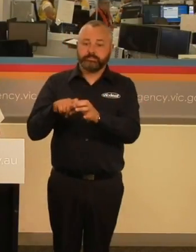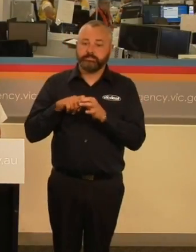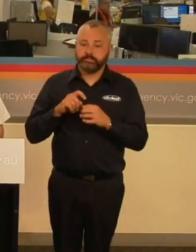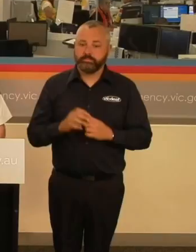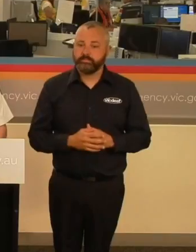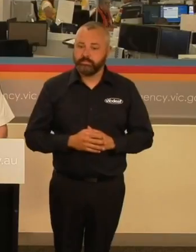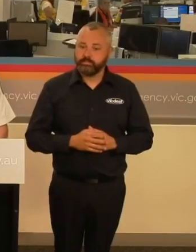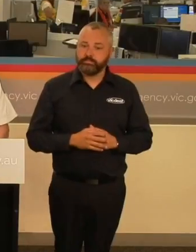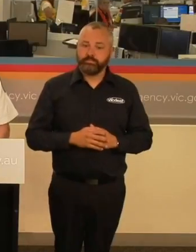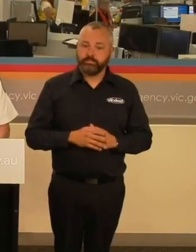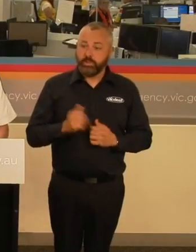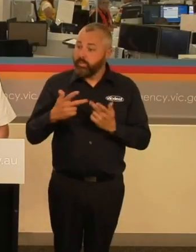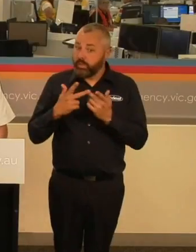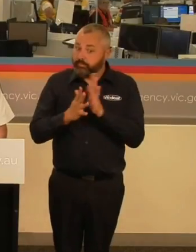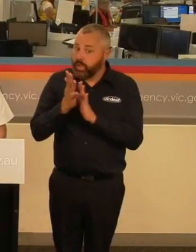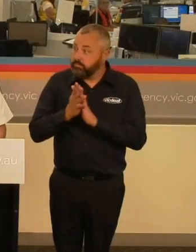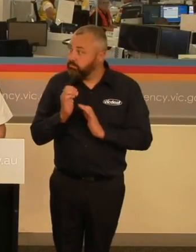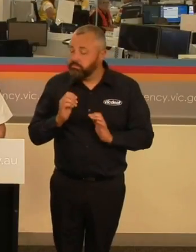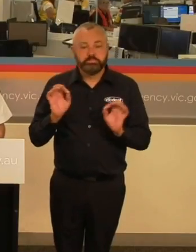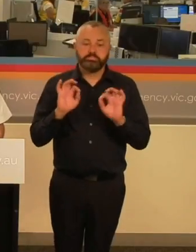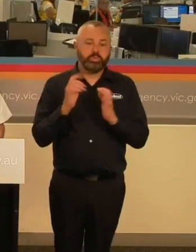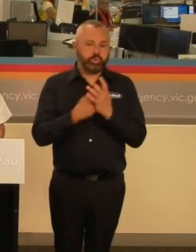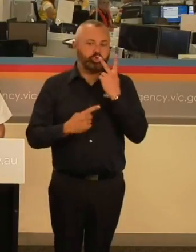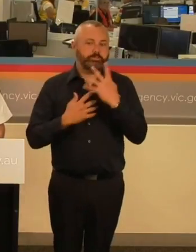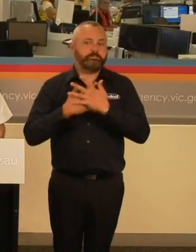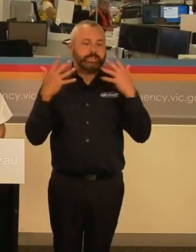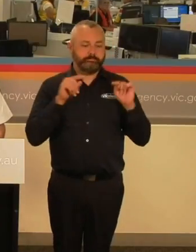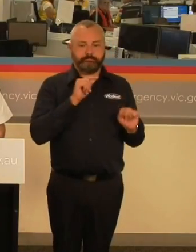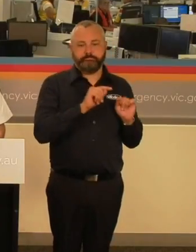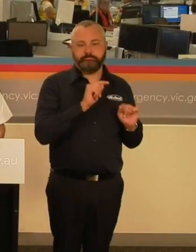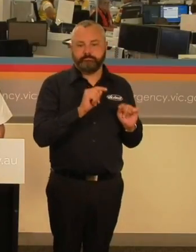we have had other fires that obviously were brought under control very quickly